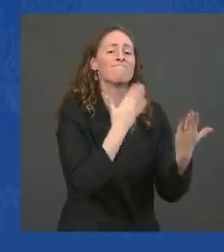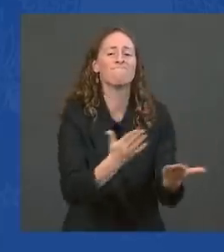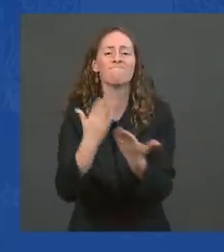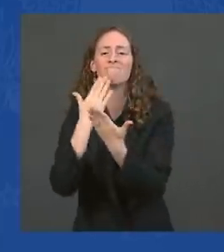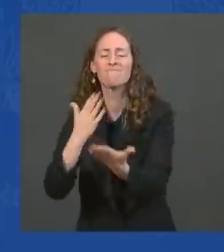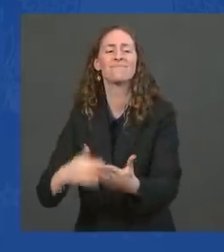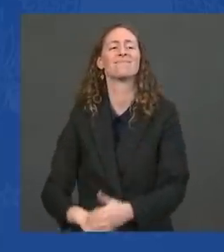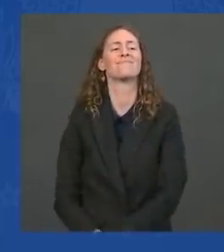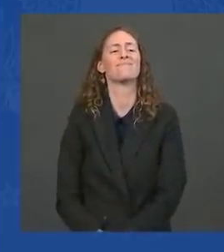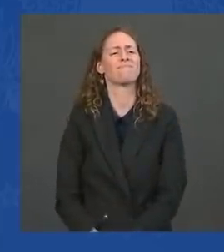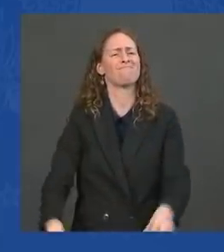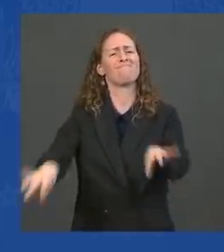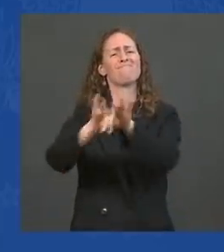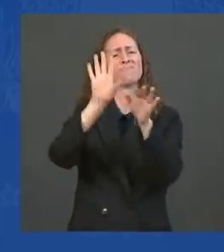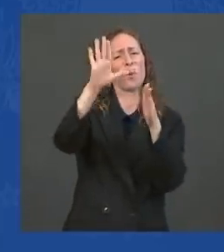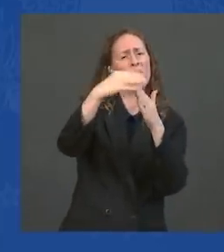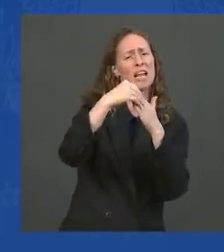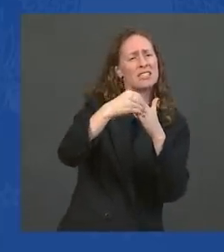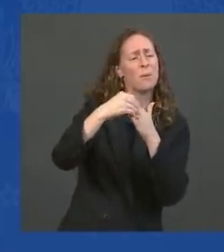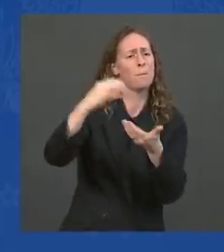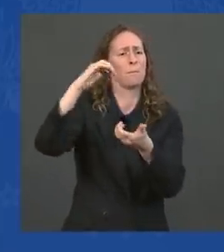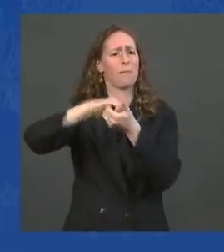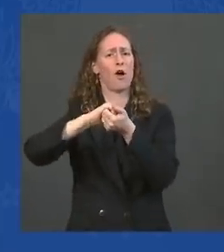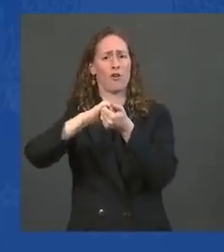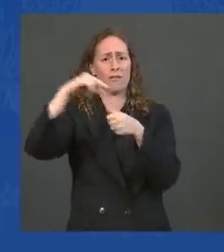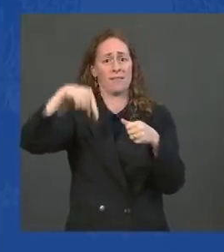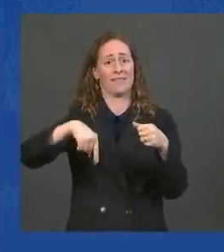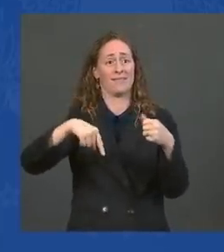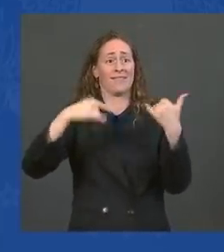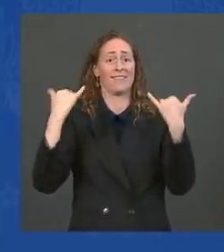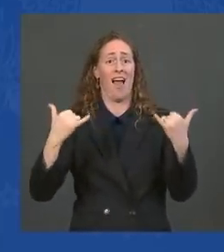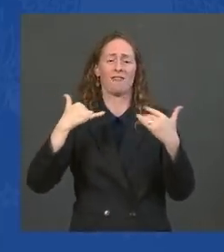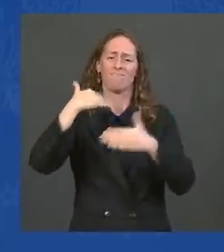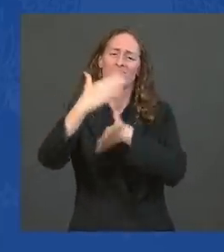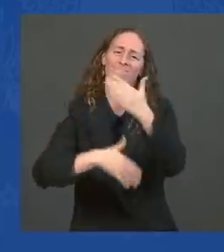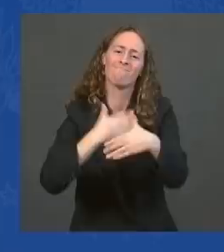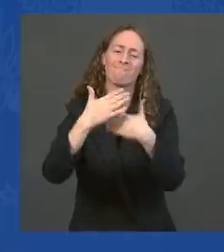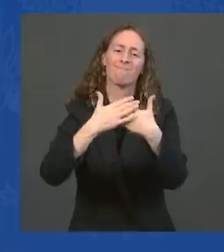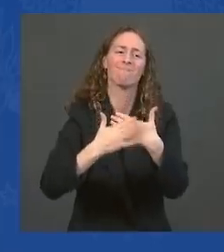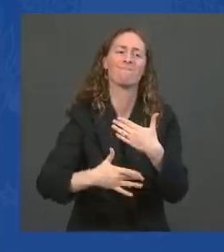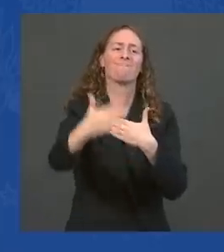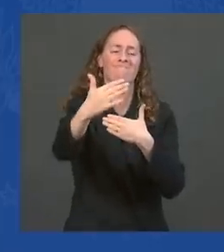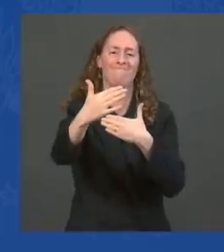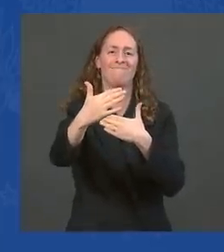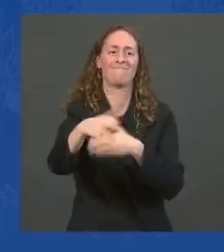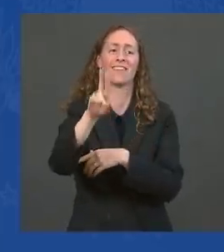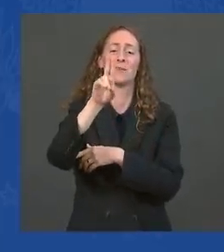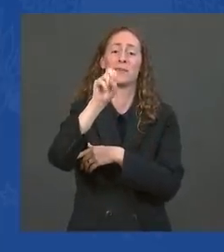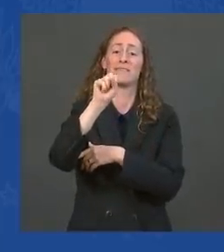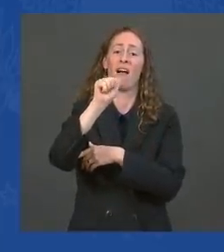as we undertake this new phase of our security cooperation. And the United States will also continue to work with ASEAN